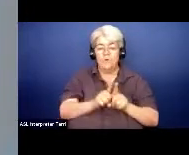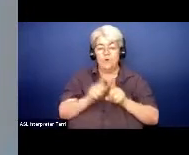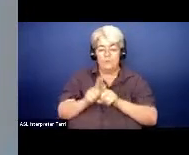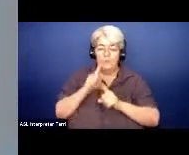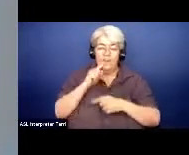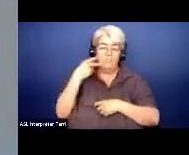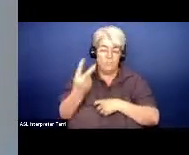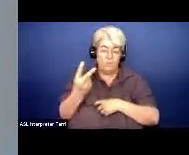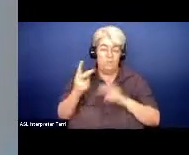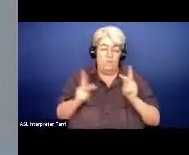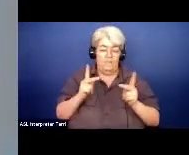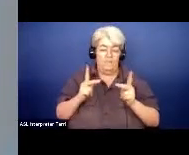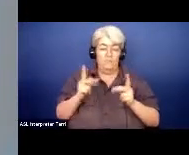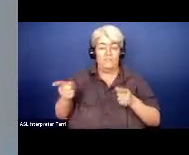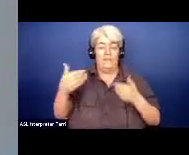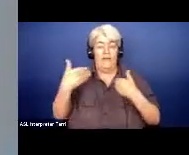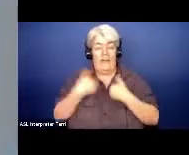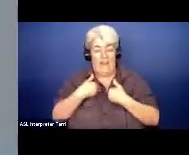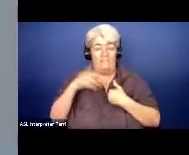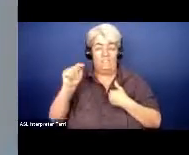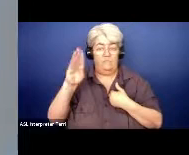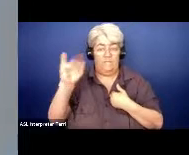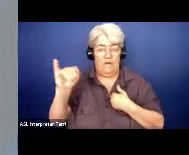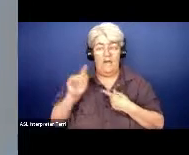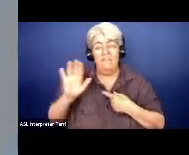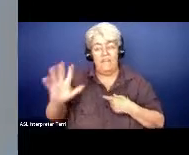brain injury and their experience in the justice system.